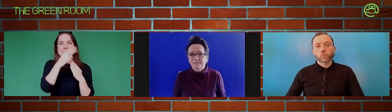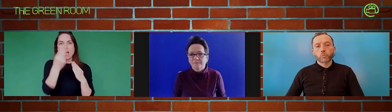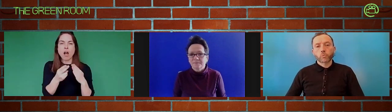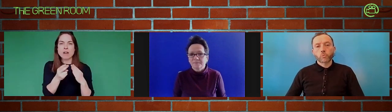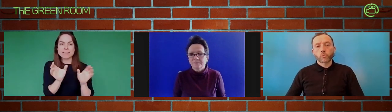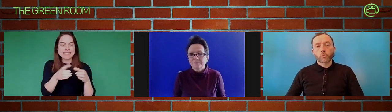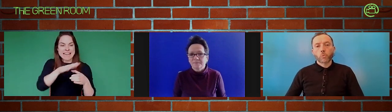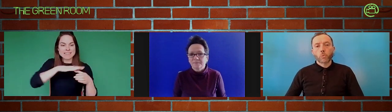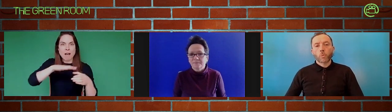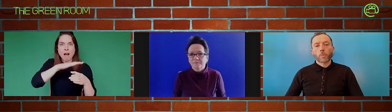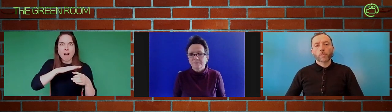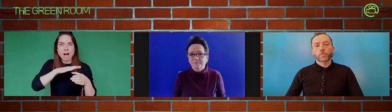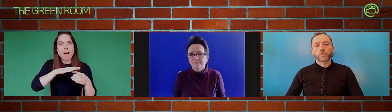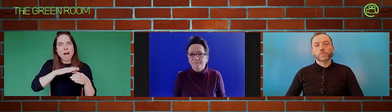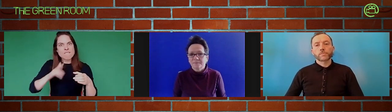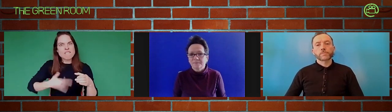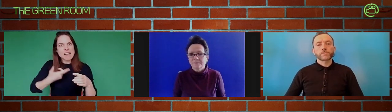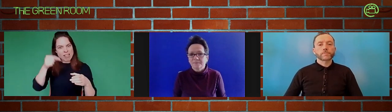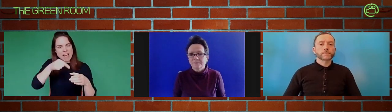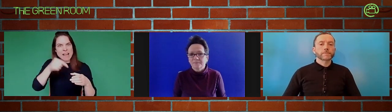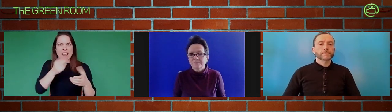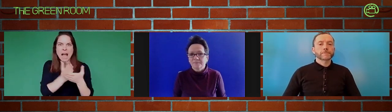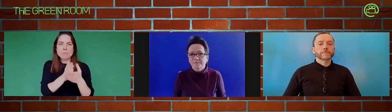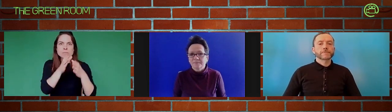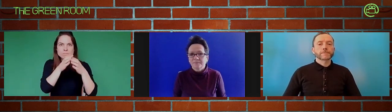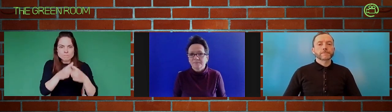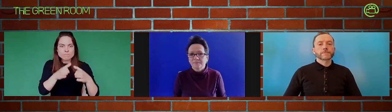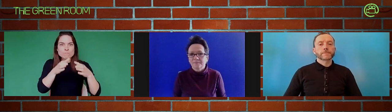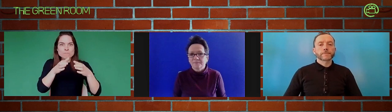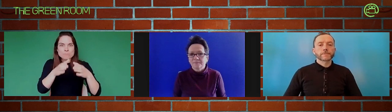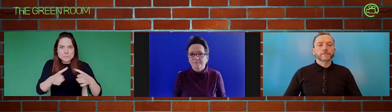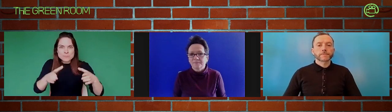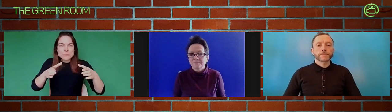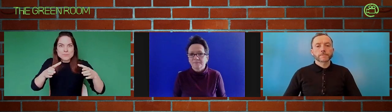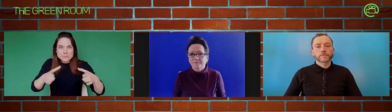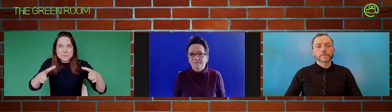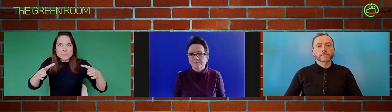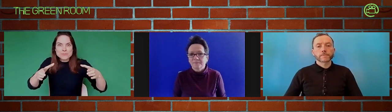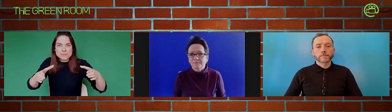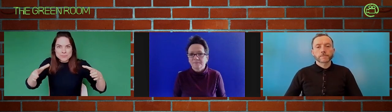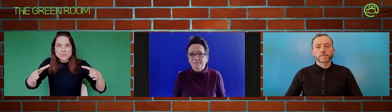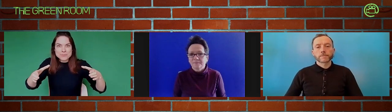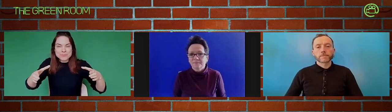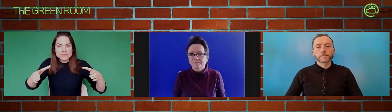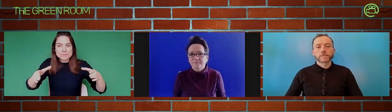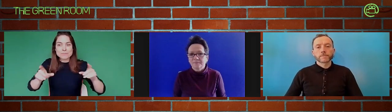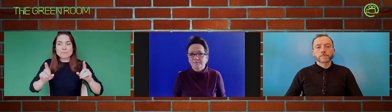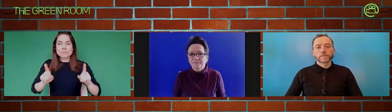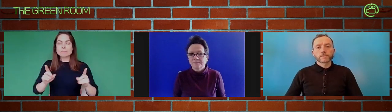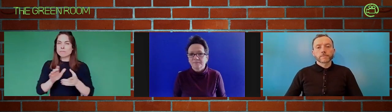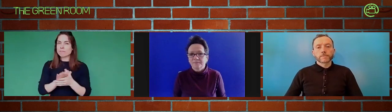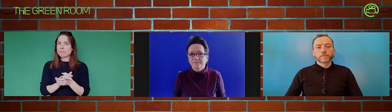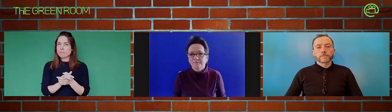and grown. I know that we're, you know, we're one of quite a few companies who started around about the same time.